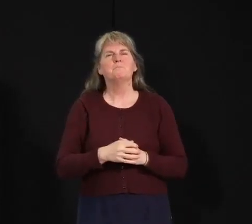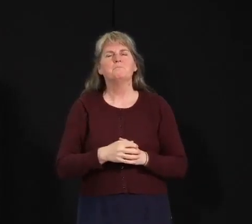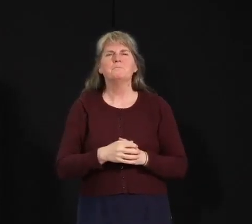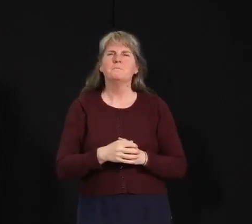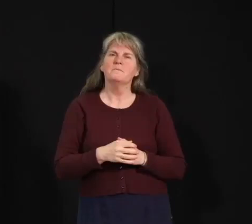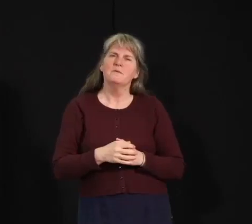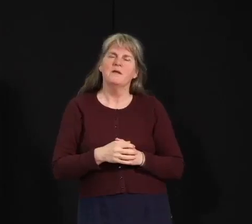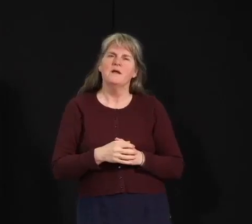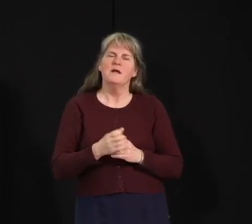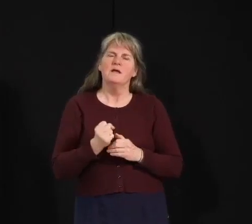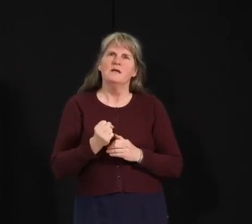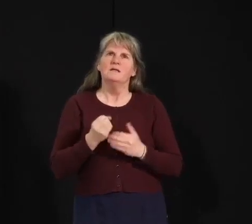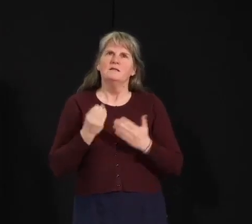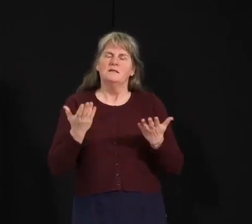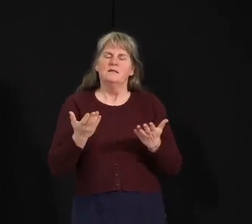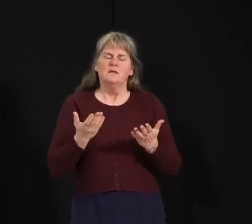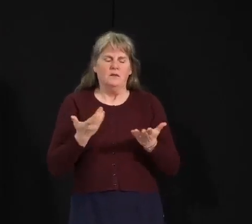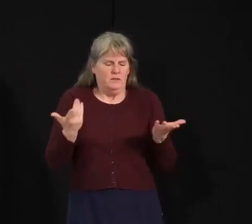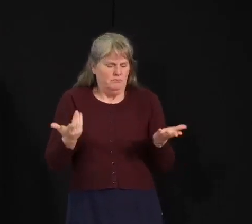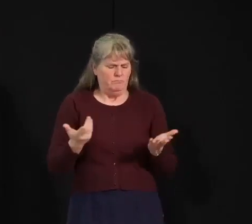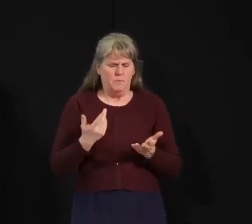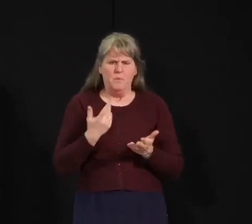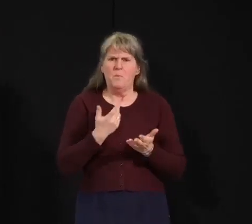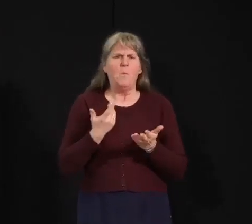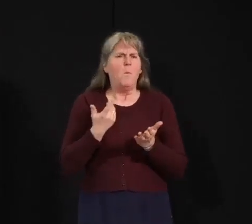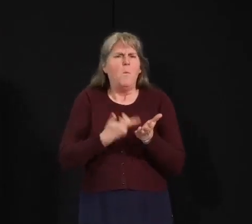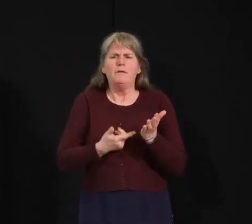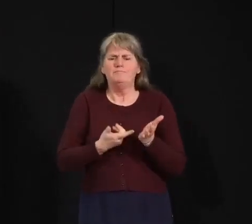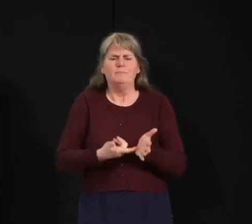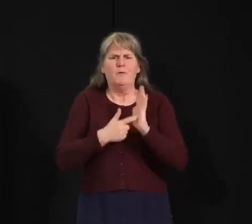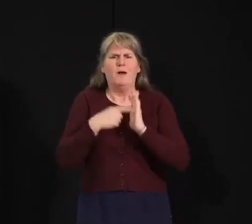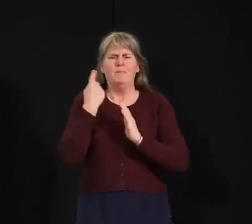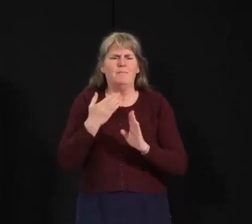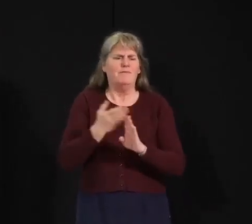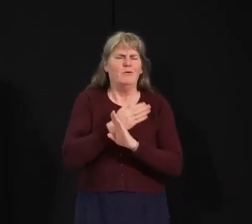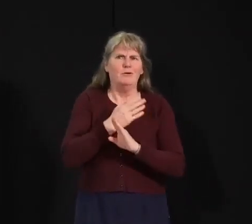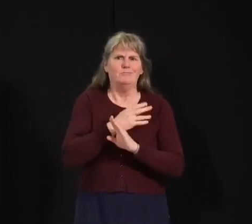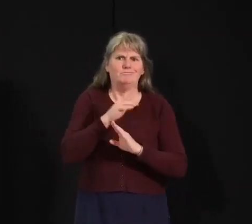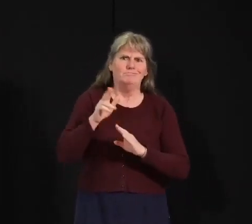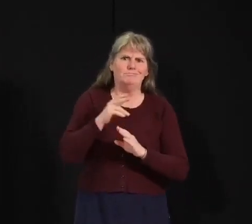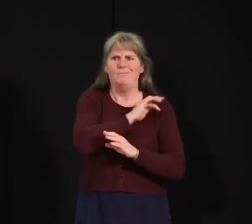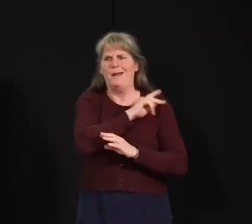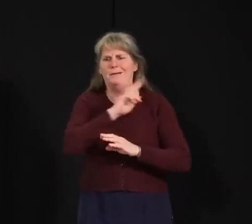approaches smooth. But by this Friday, I will be able to give you more details on